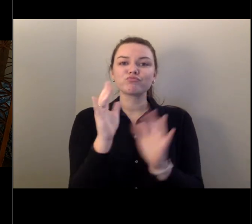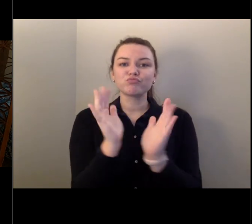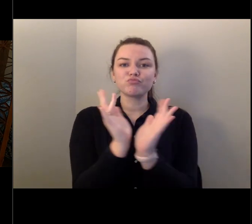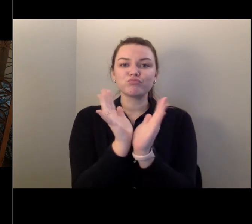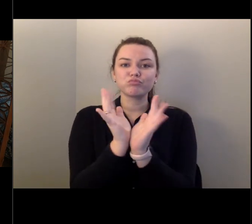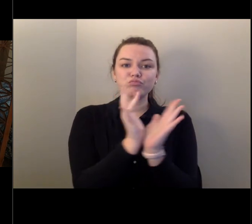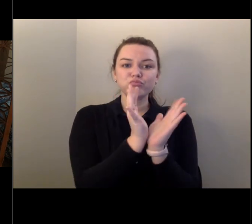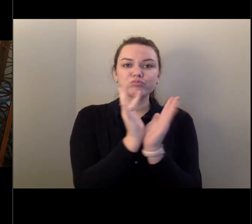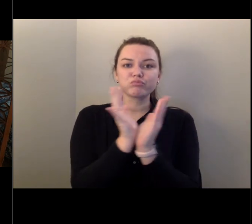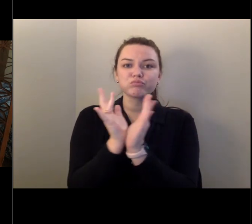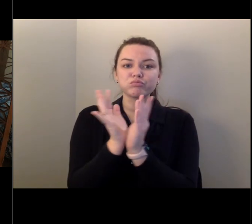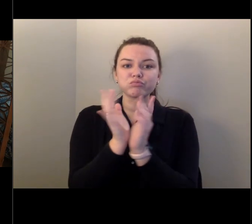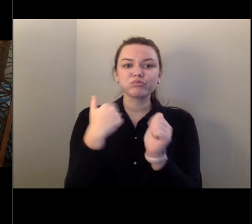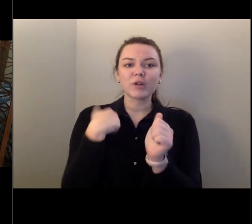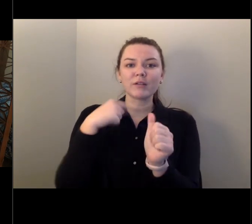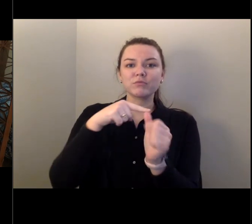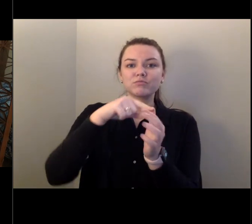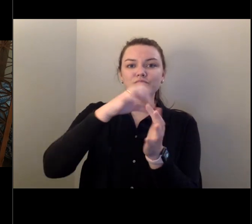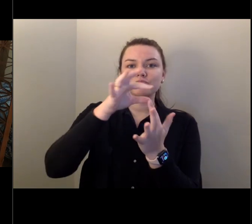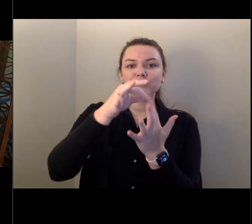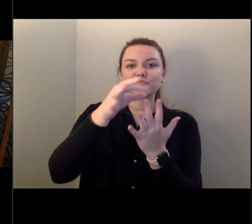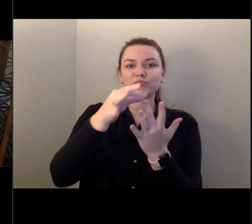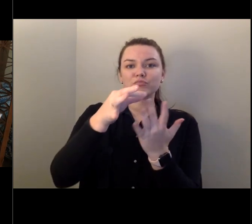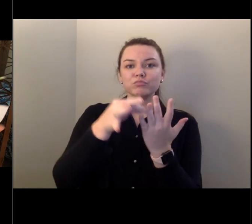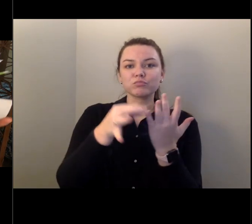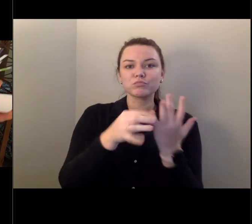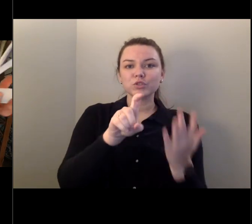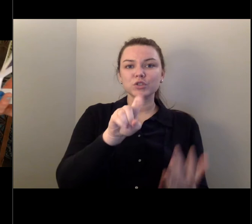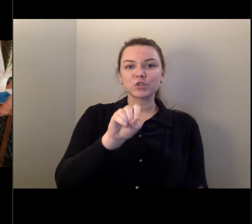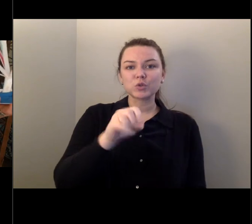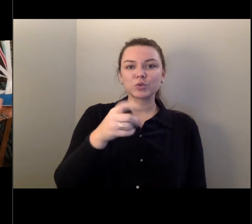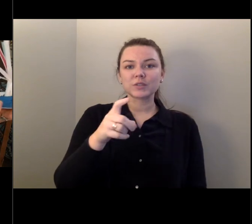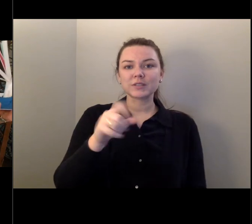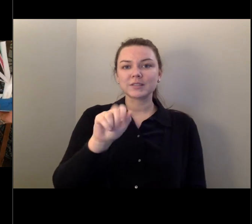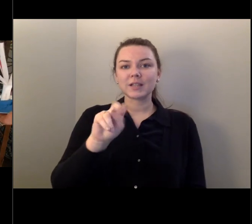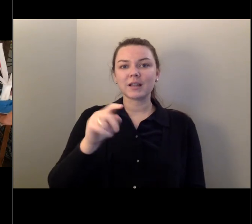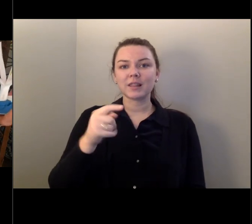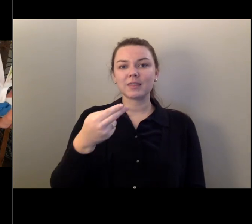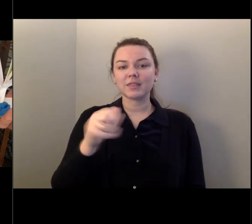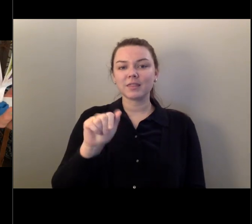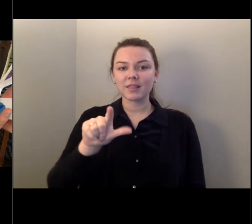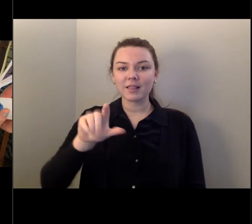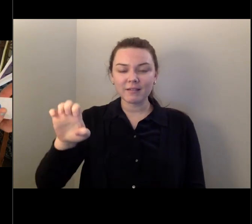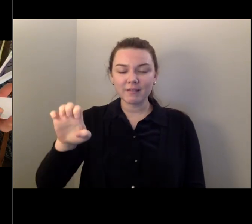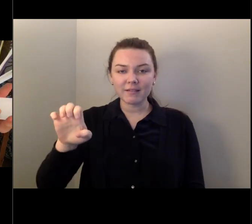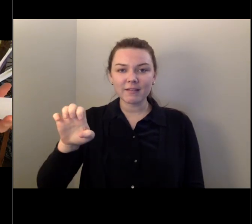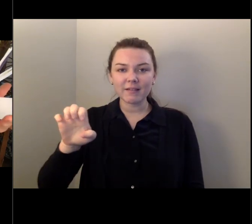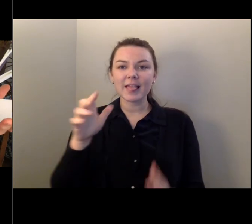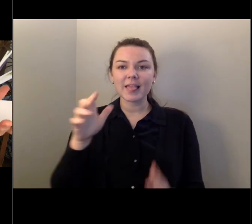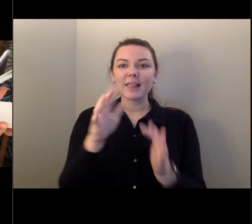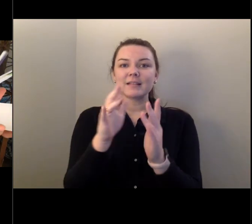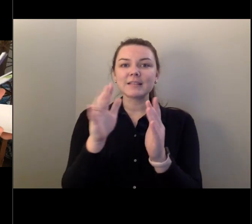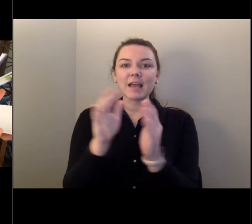You've got your coral polyp. You've got the tentacles opened up to capture some plankton